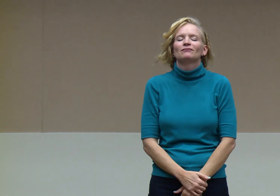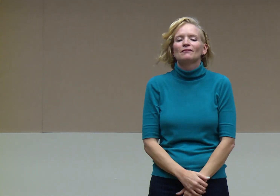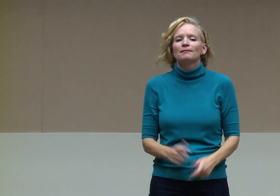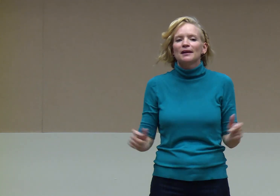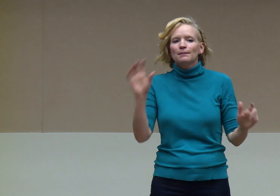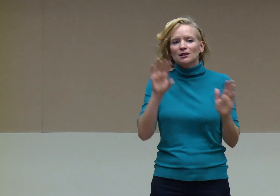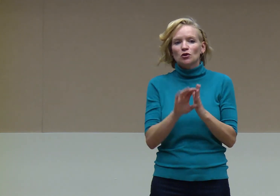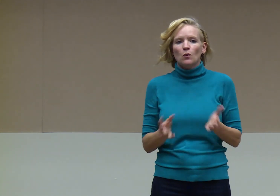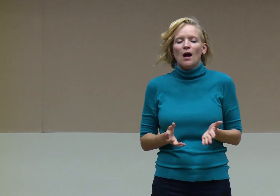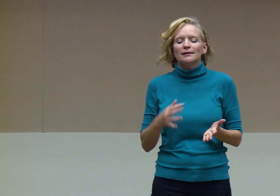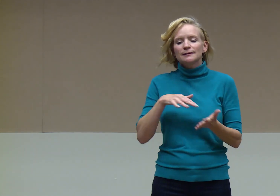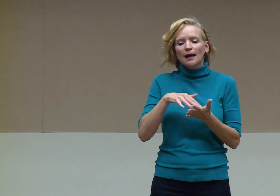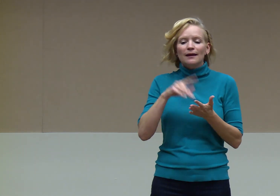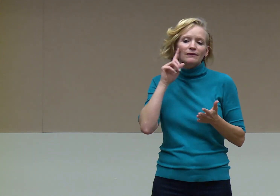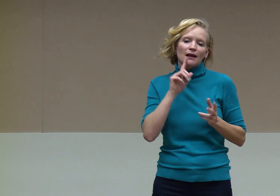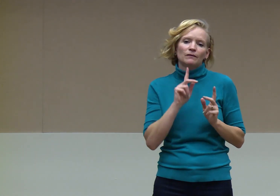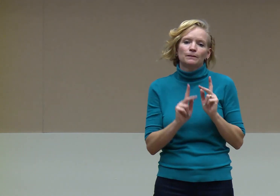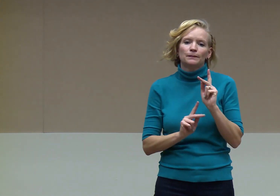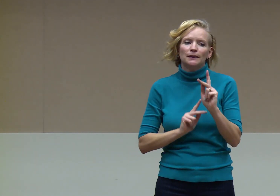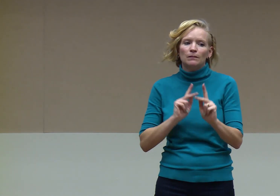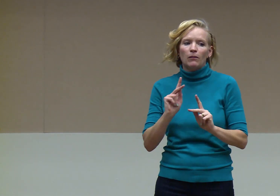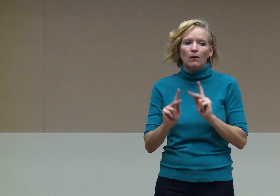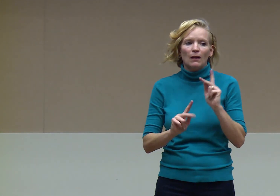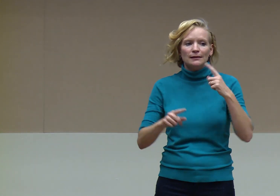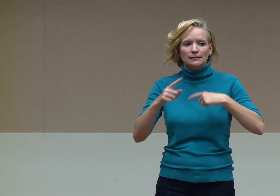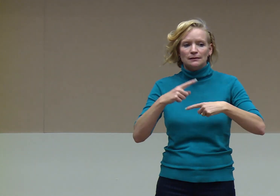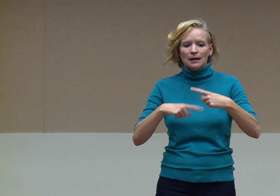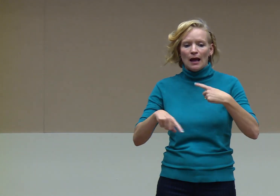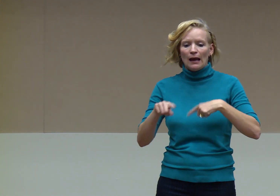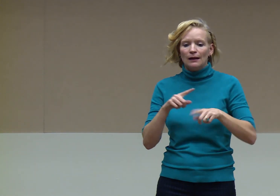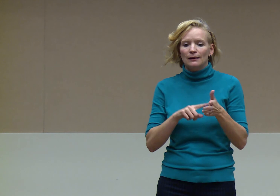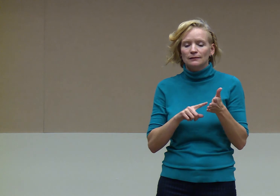All right, we'll start with the big picture, and then narrow it down a little bit.